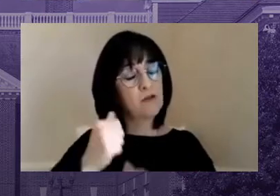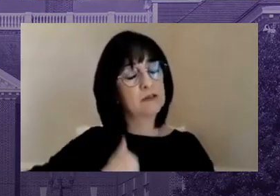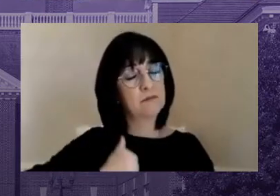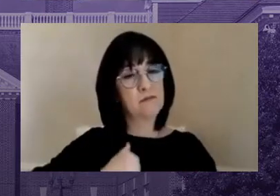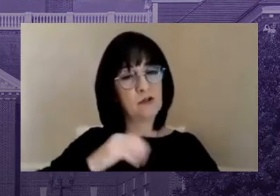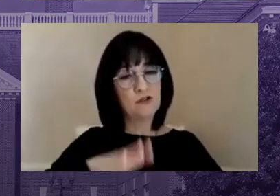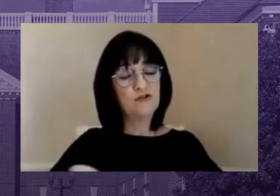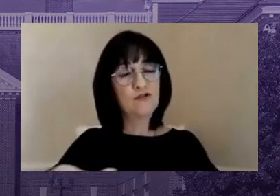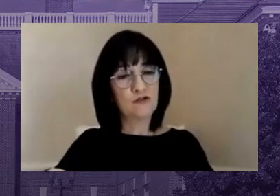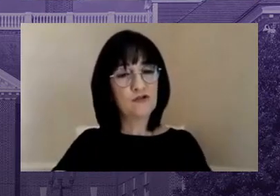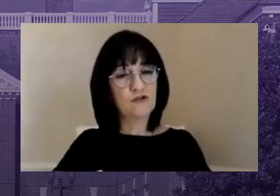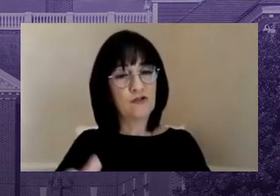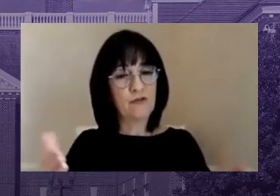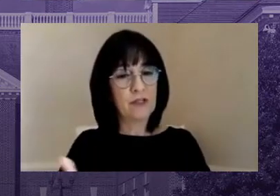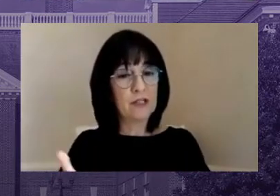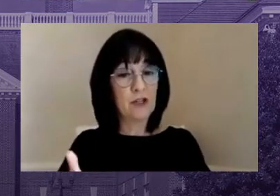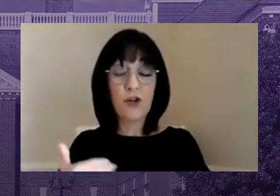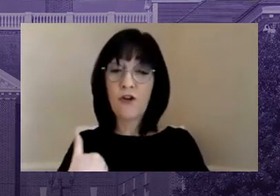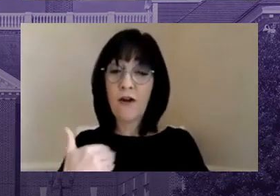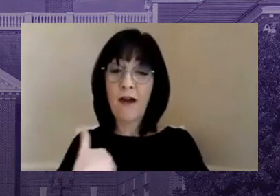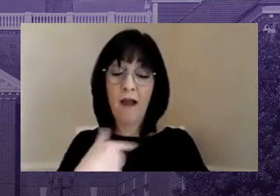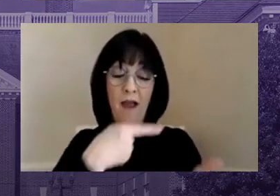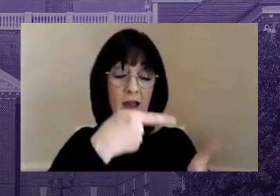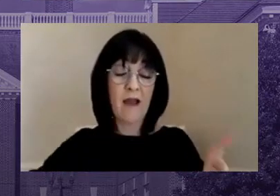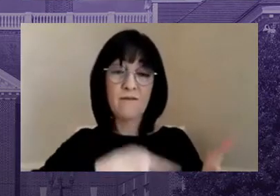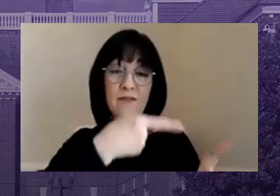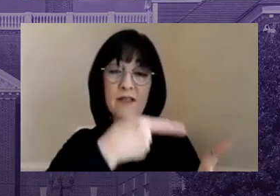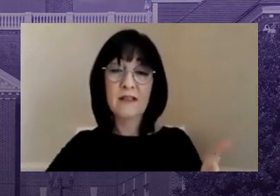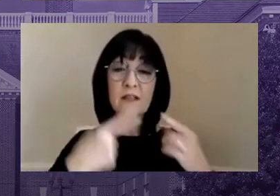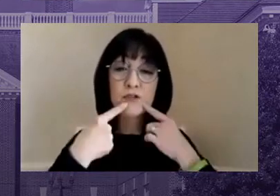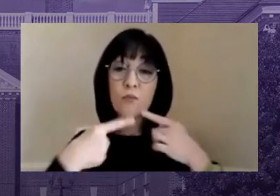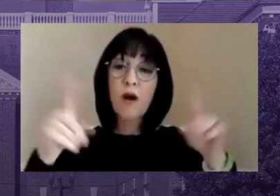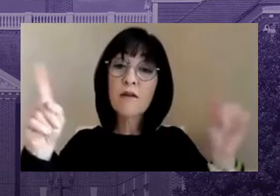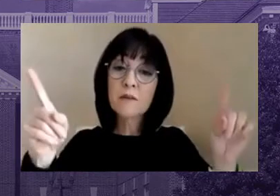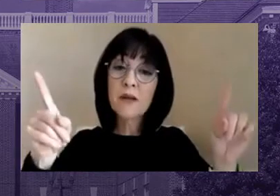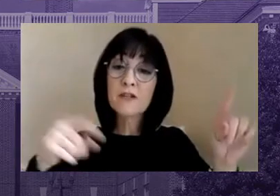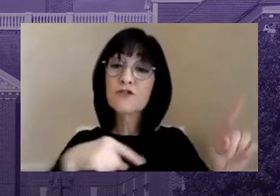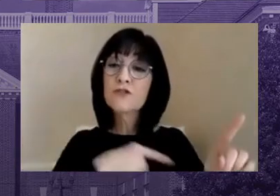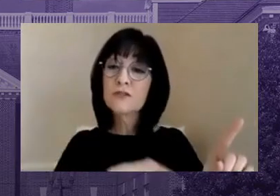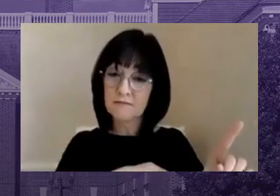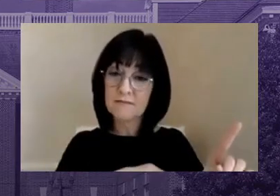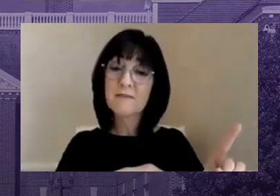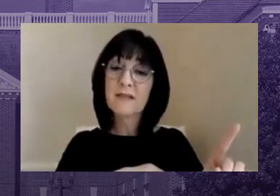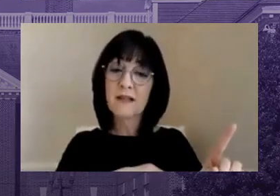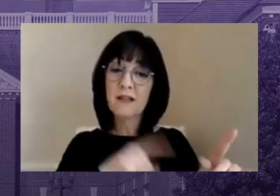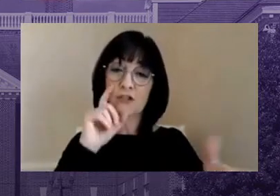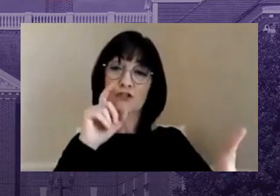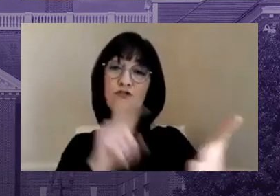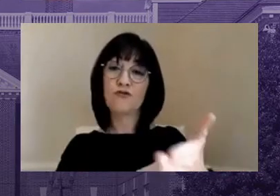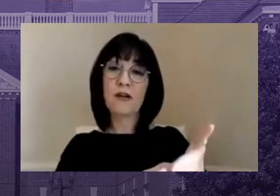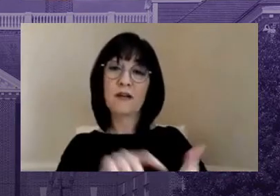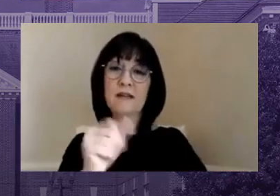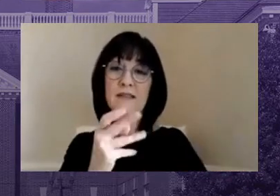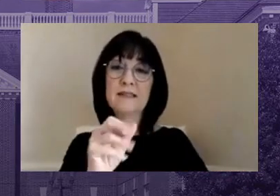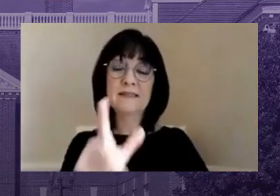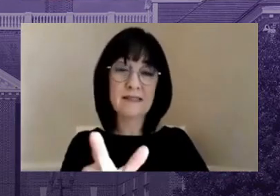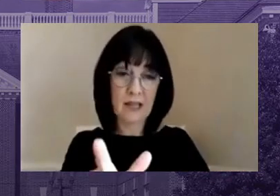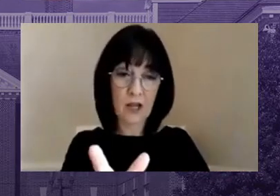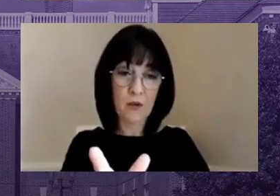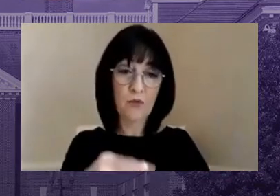children. I do have a proclamation that designates April as the month of the military, military child